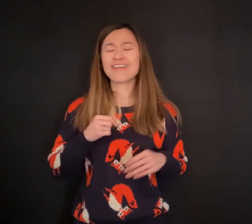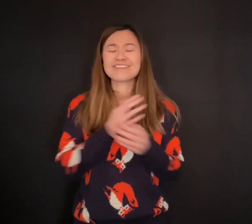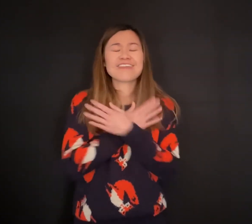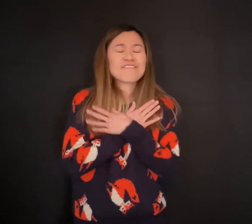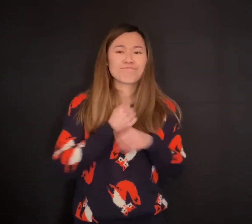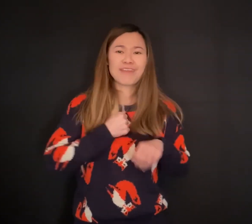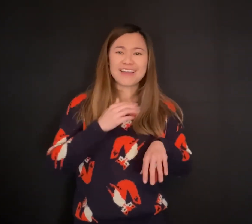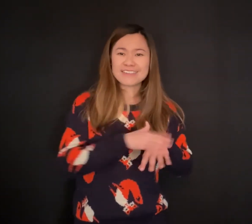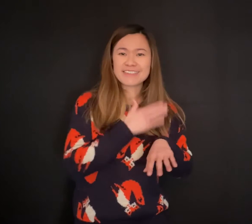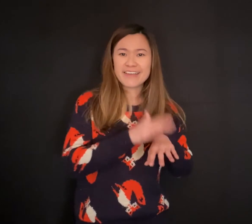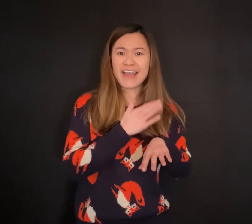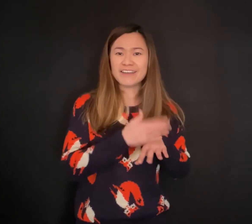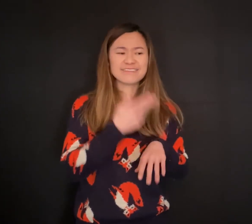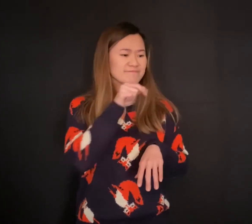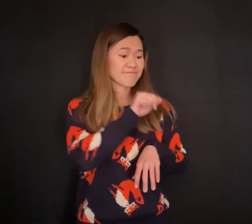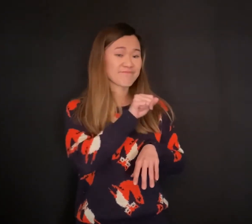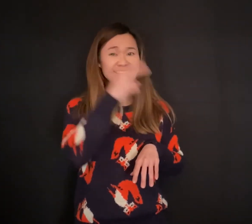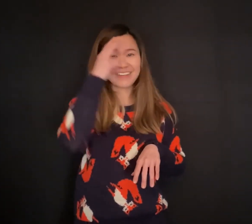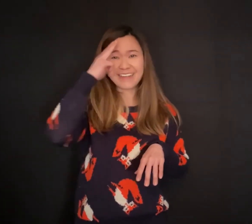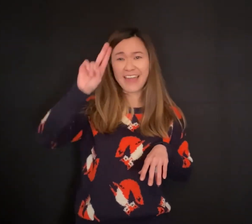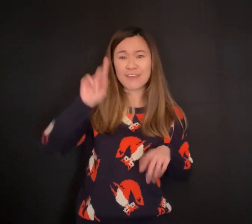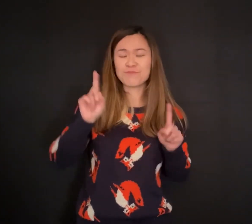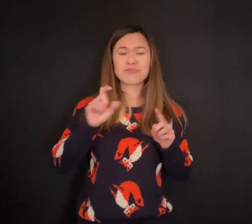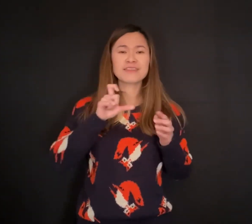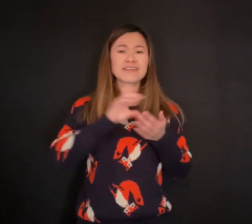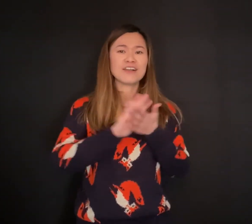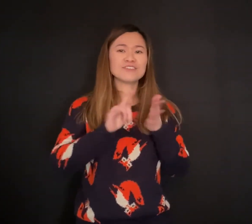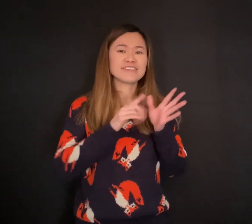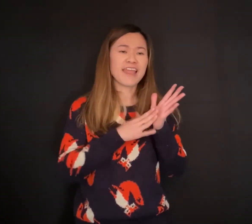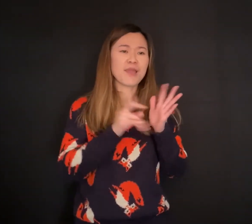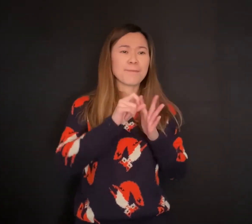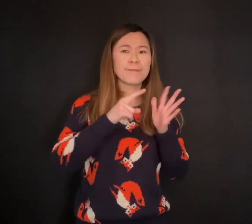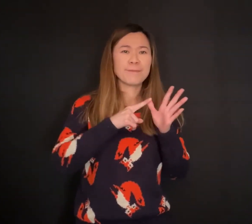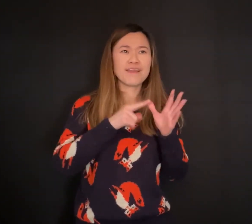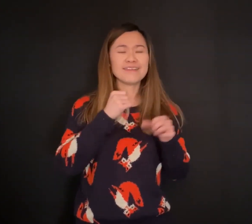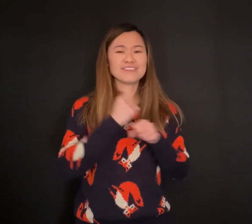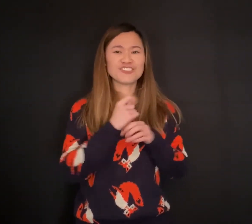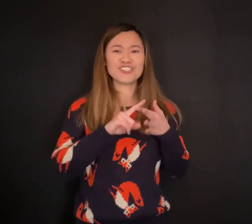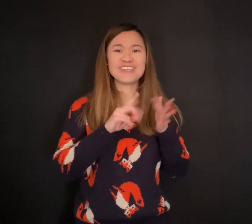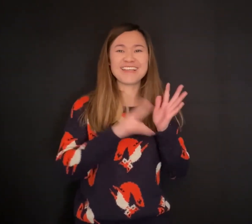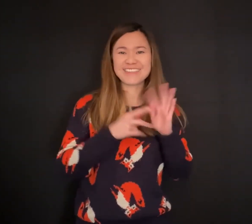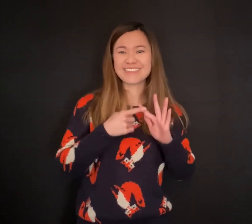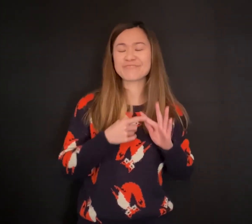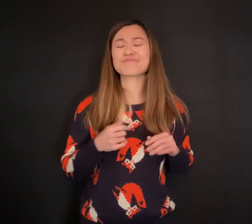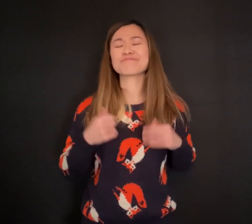I love my cat, my cat's name is Champagne.